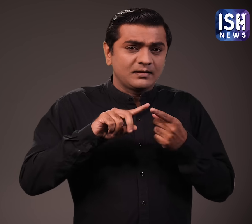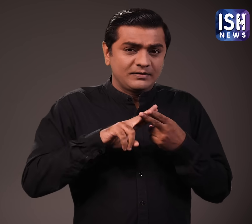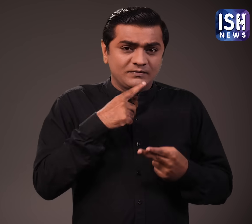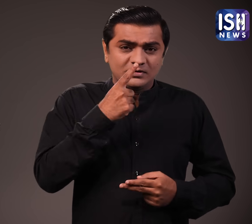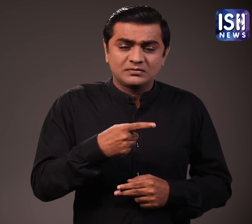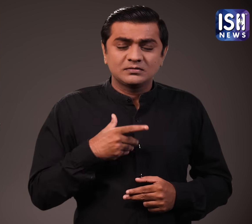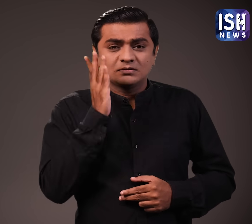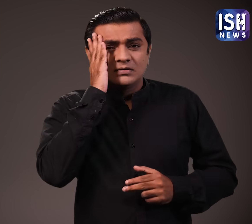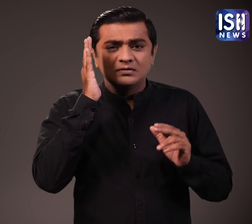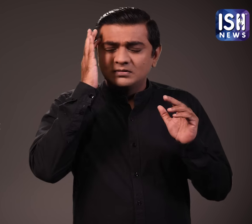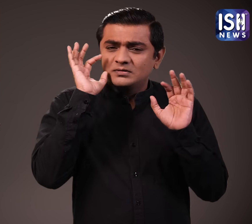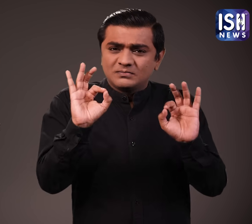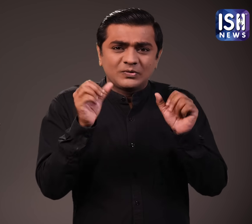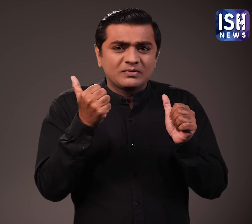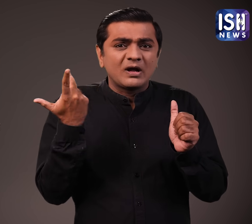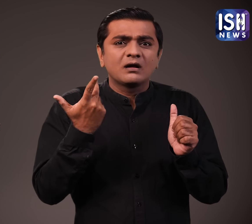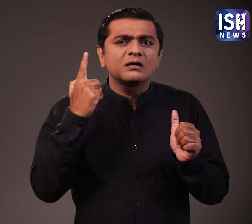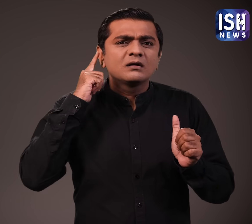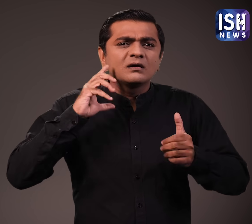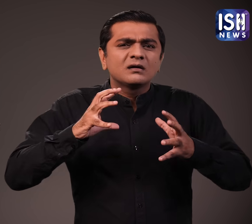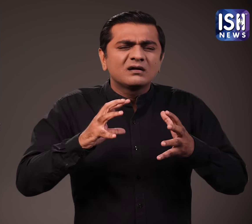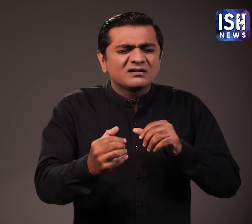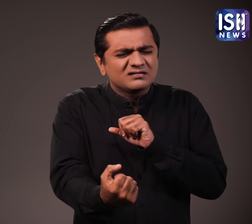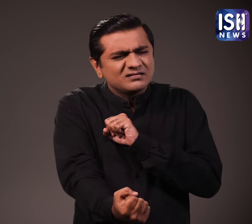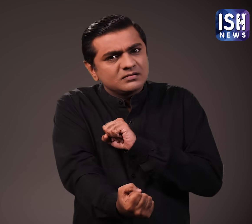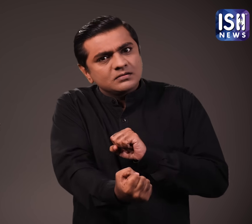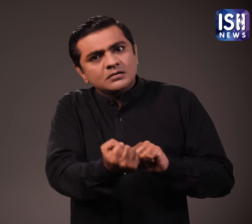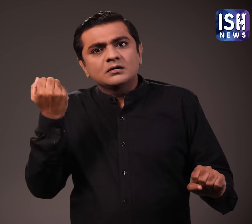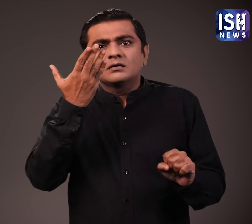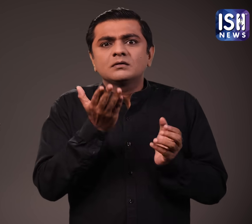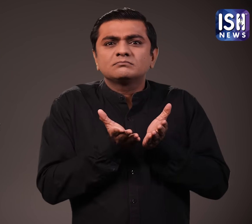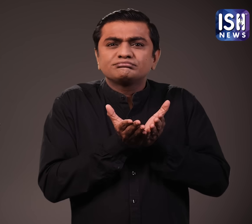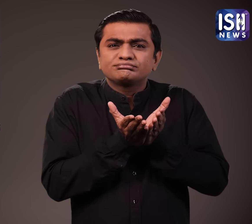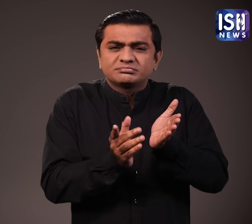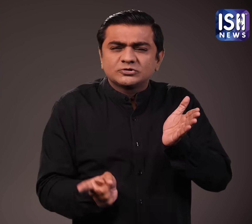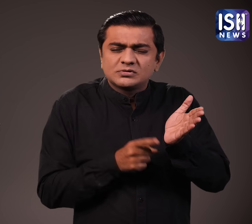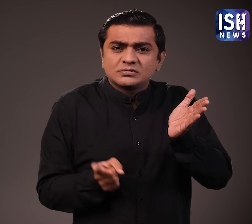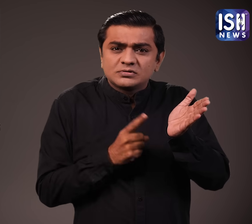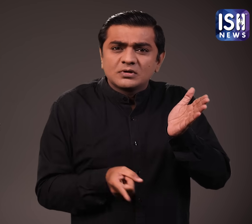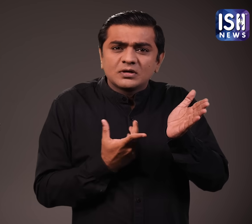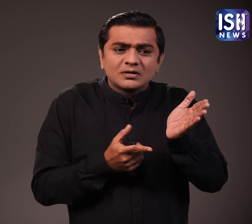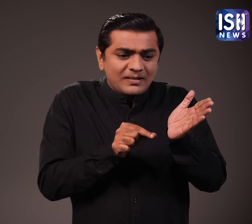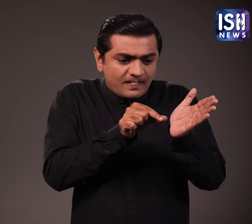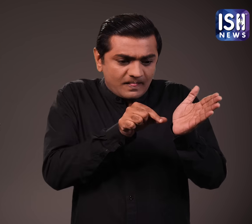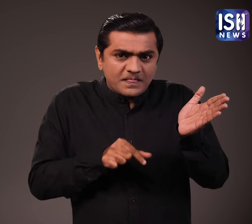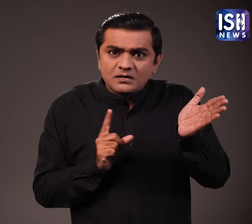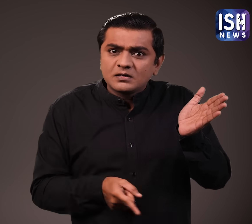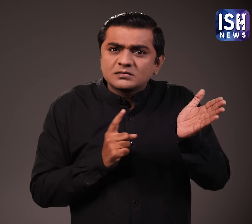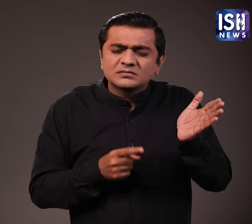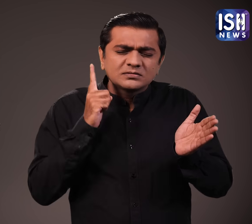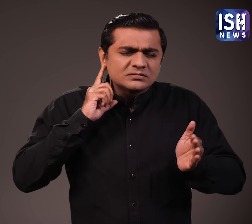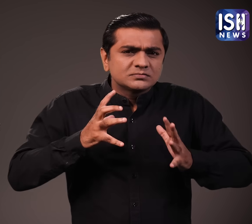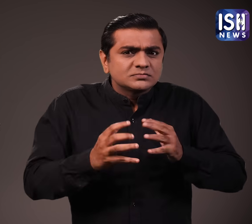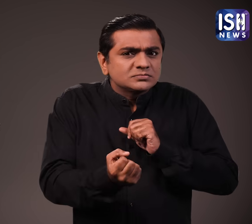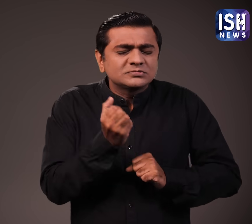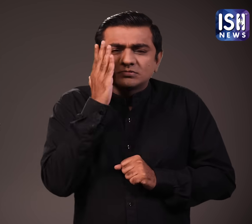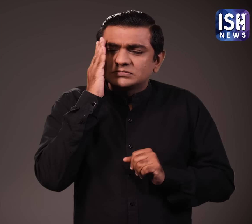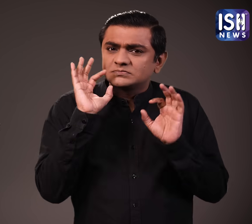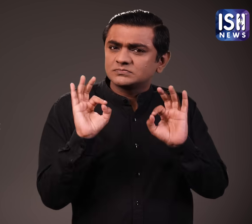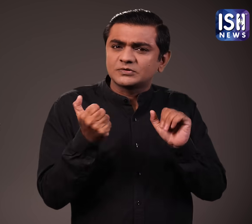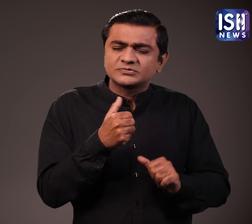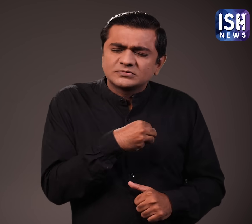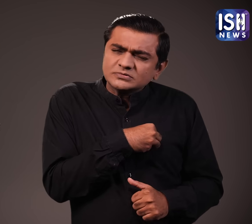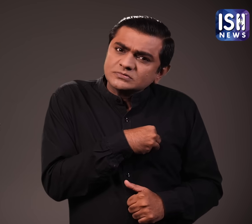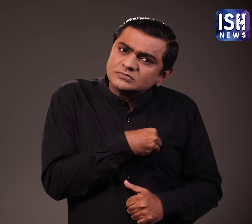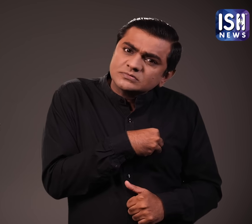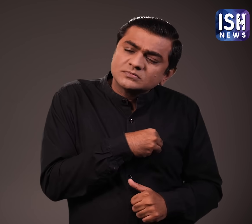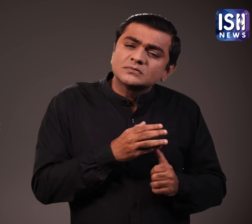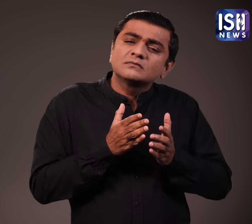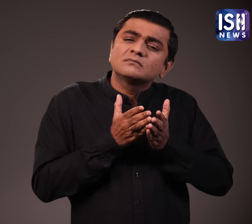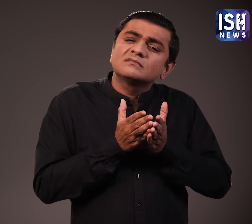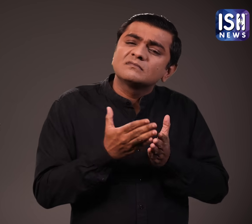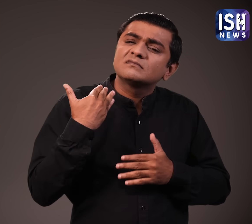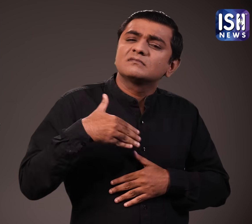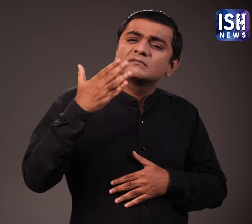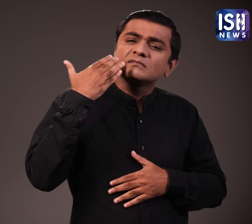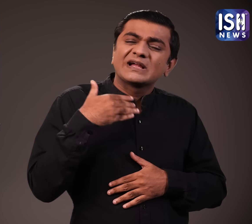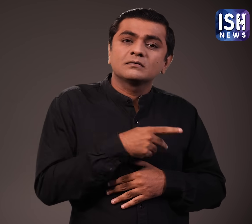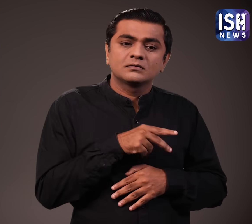Due to the cramped conditions and the noise of the engine, sleep was rare and risky.